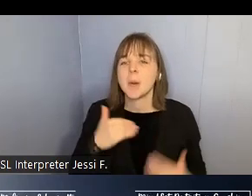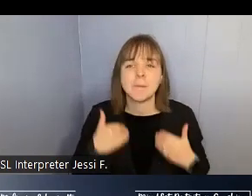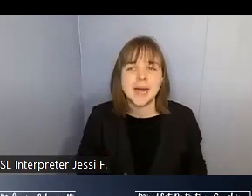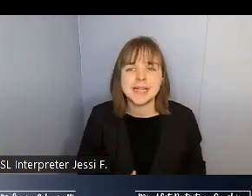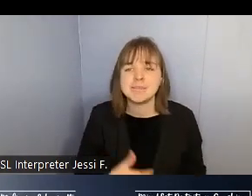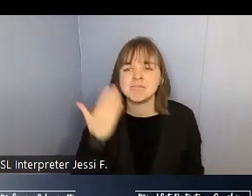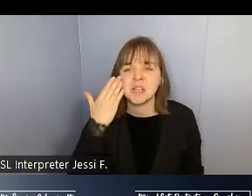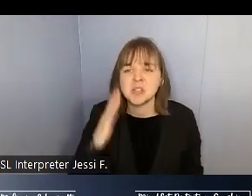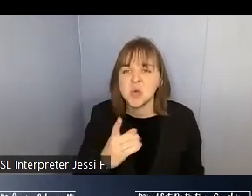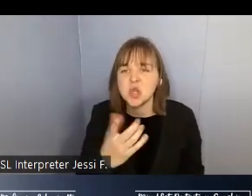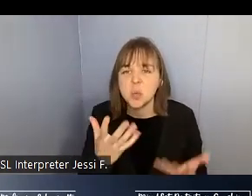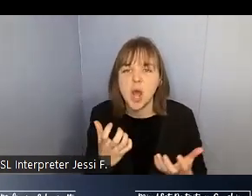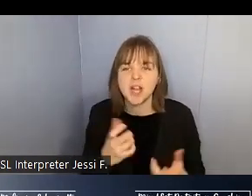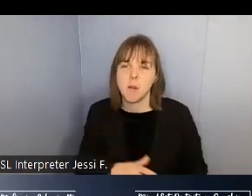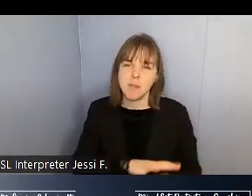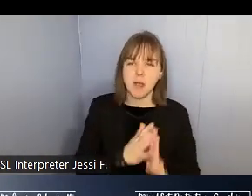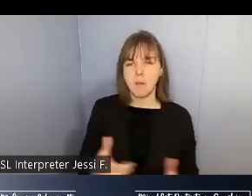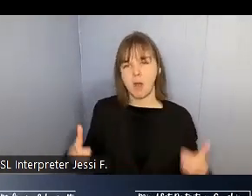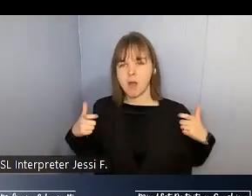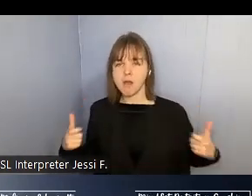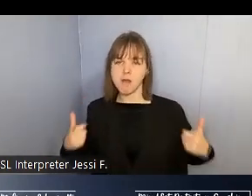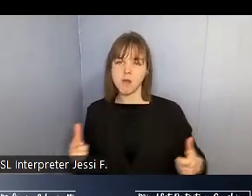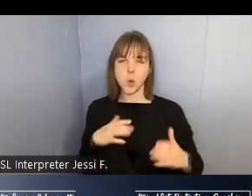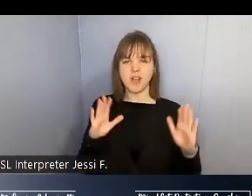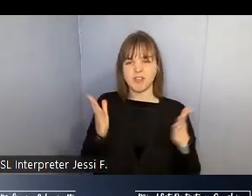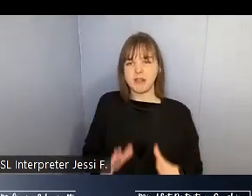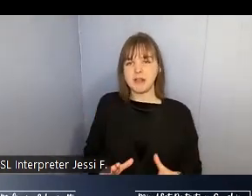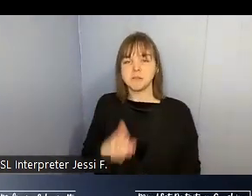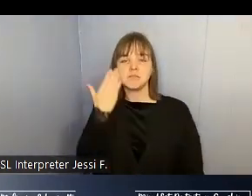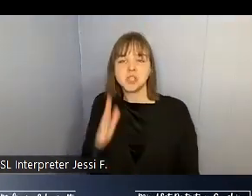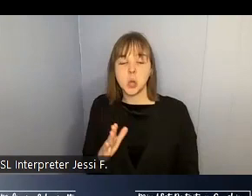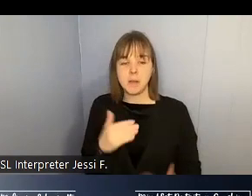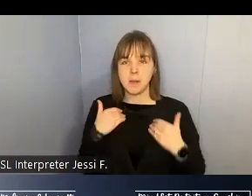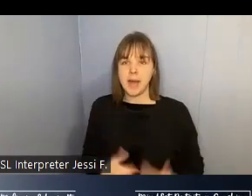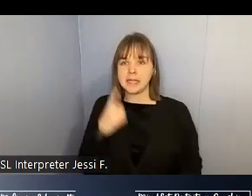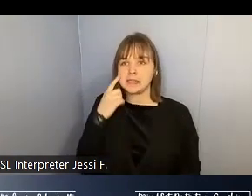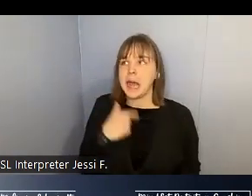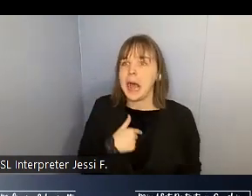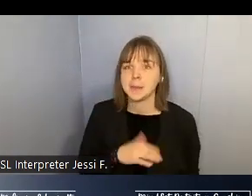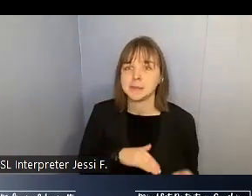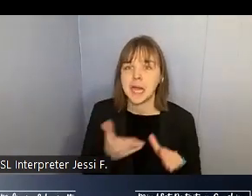All it knows is that it's not getting enough energy to keep the lights on and pay the rent, let alone do all the other things in life